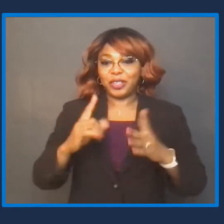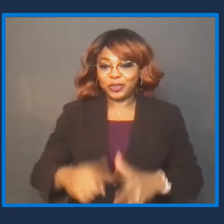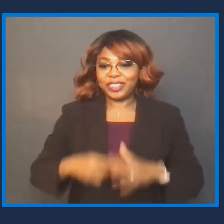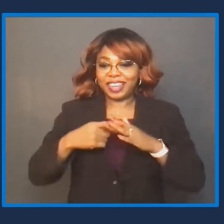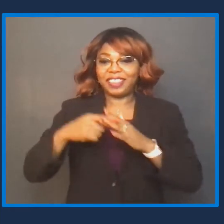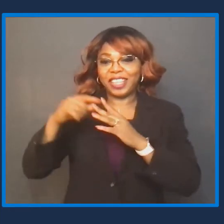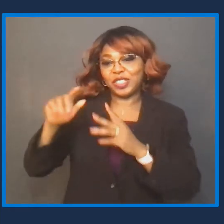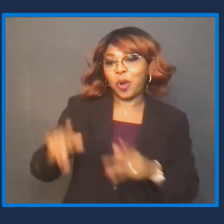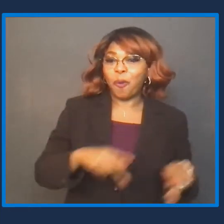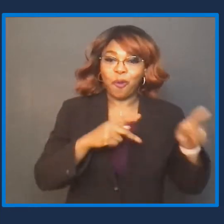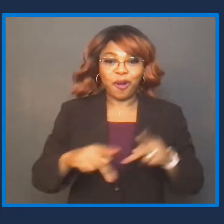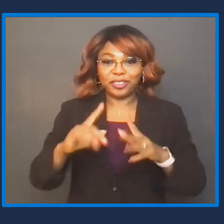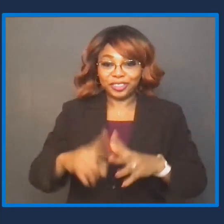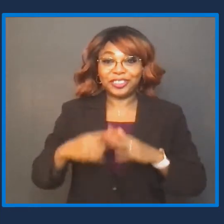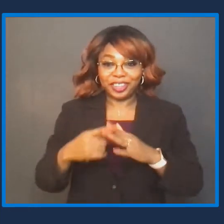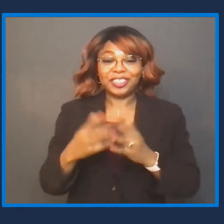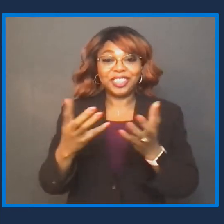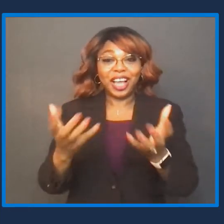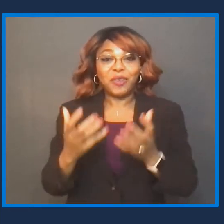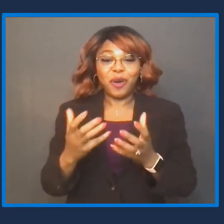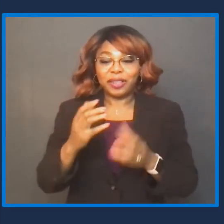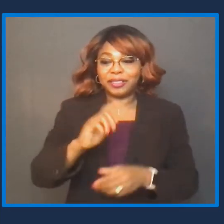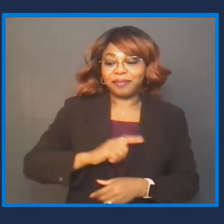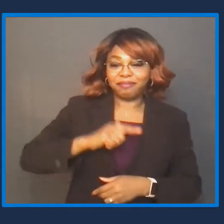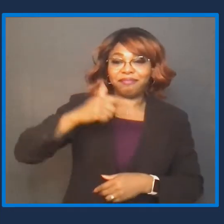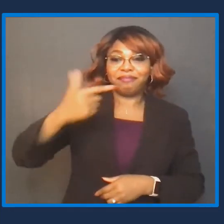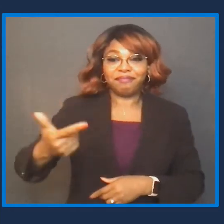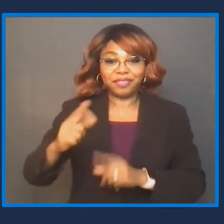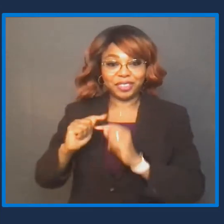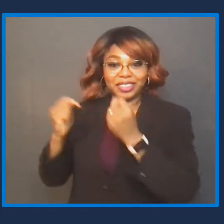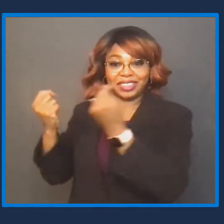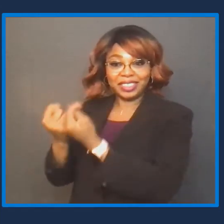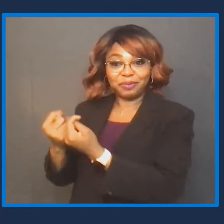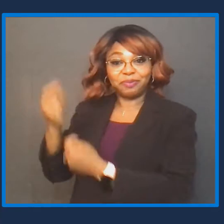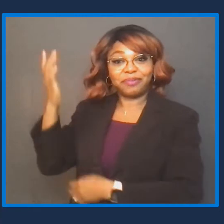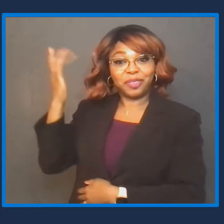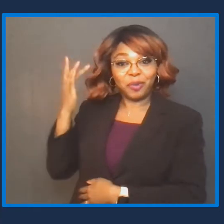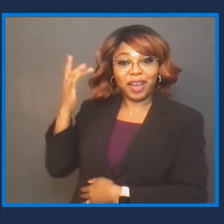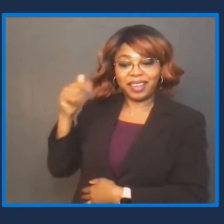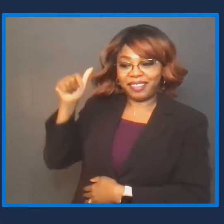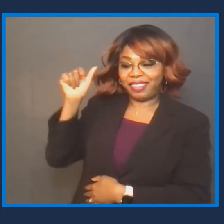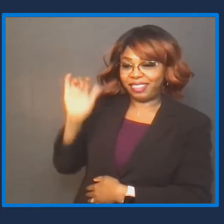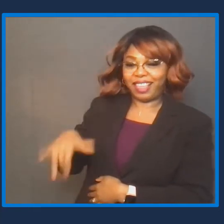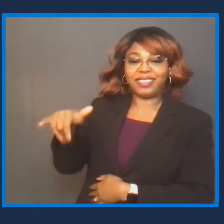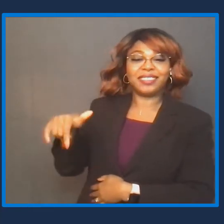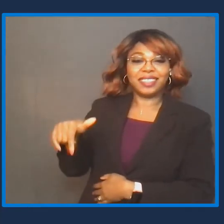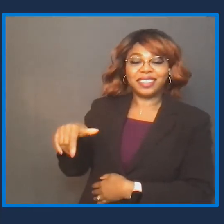I would love to pass it over to the team because this is it. Here's the Ability Summit.